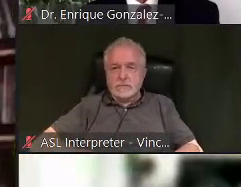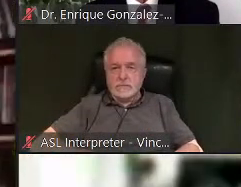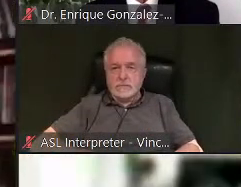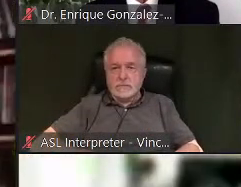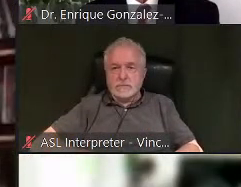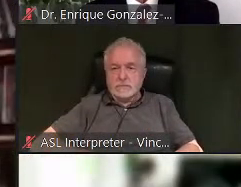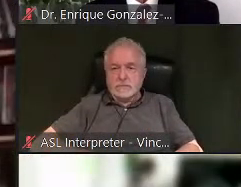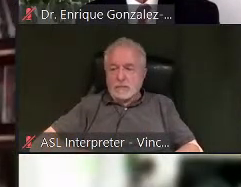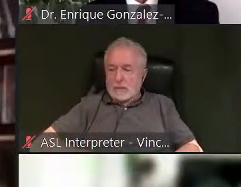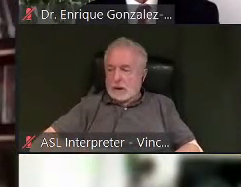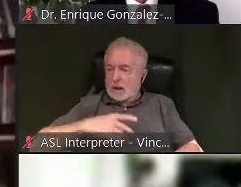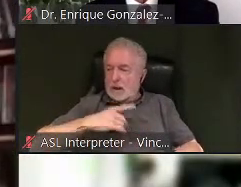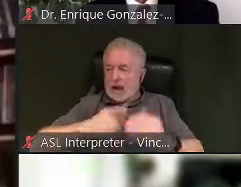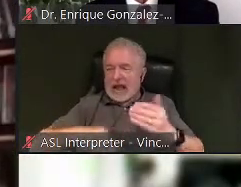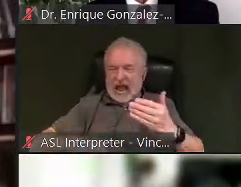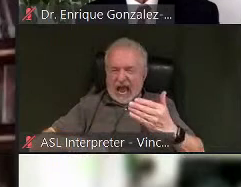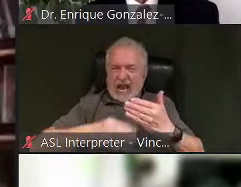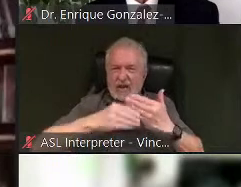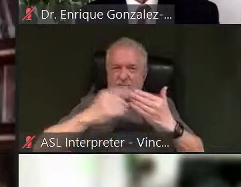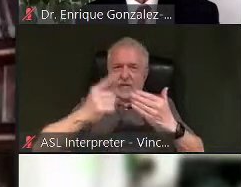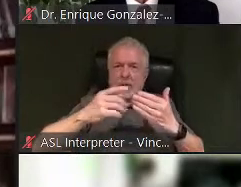I like to add something, I also noticed